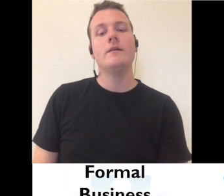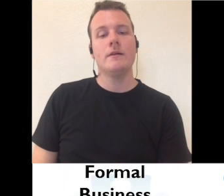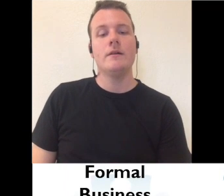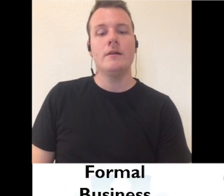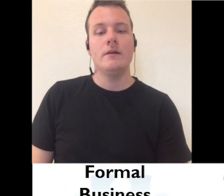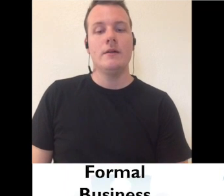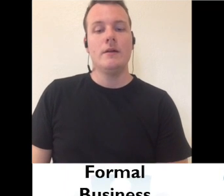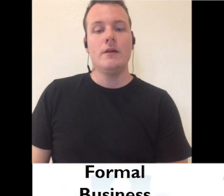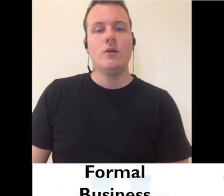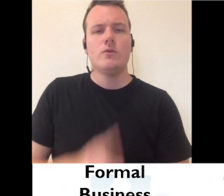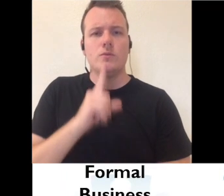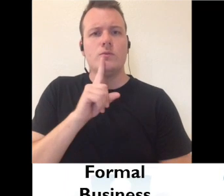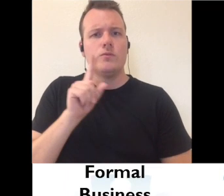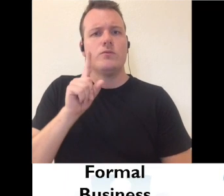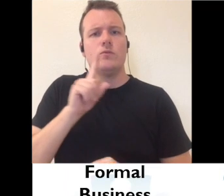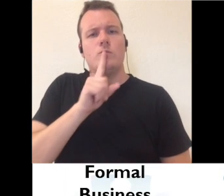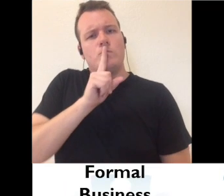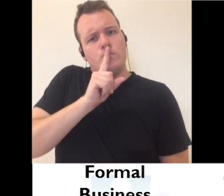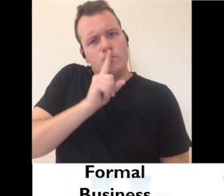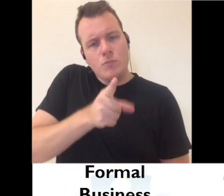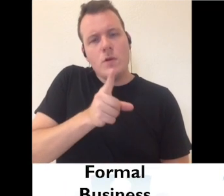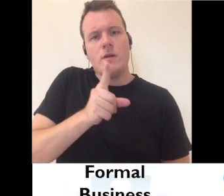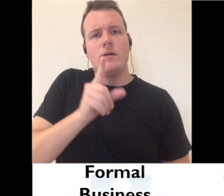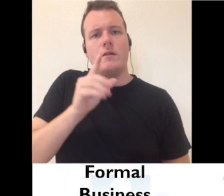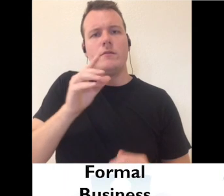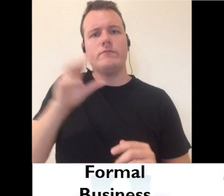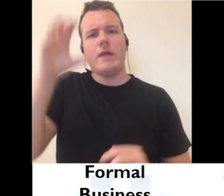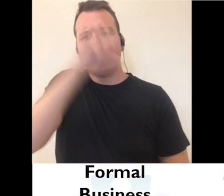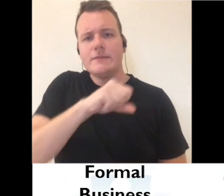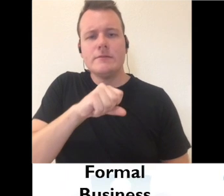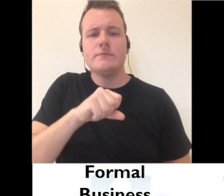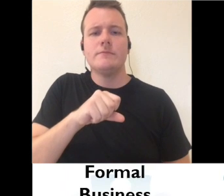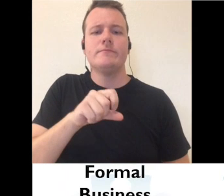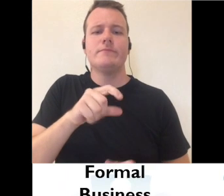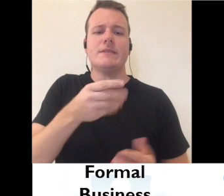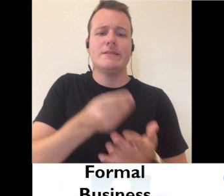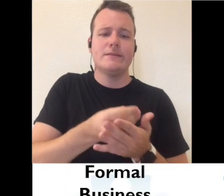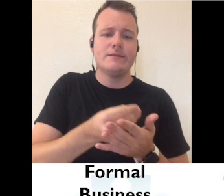salary projections in a break-even analysis are helpful. Breakeven analysis,